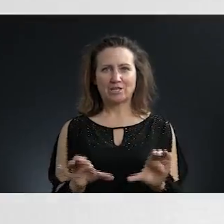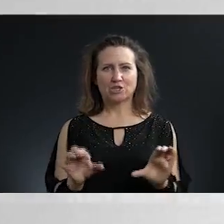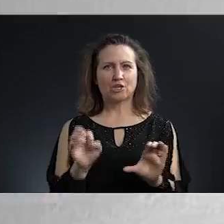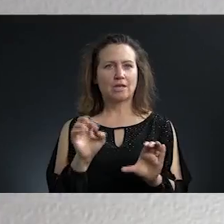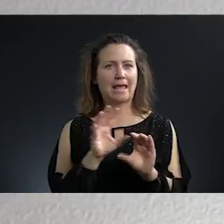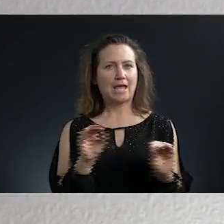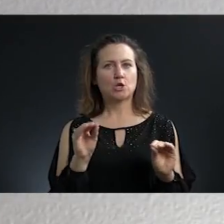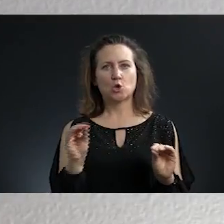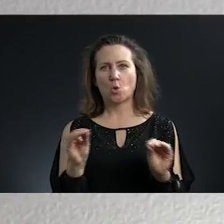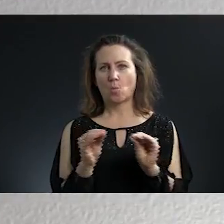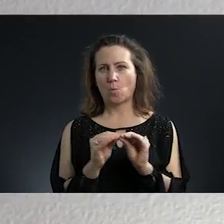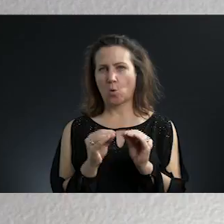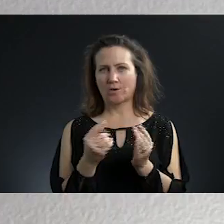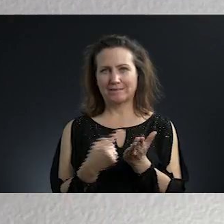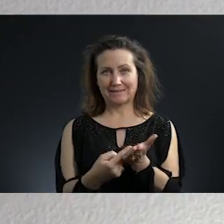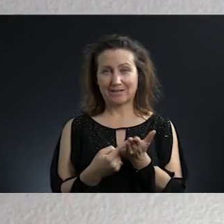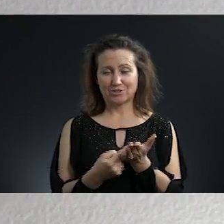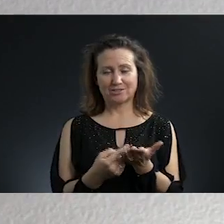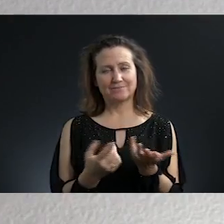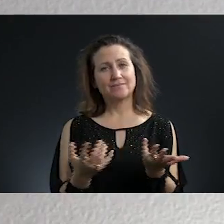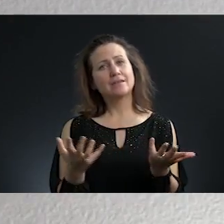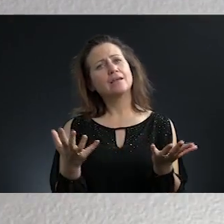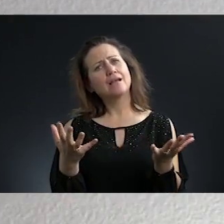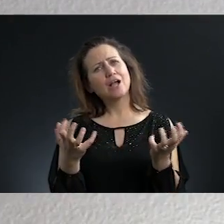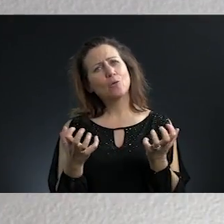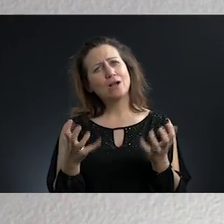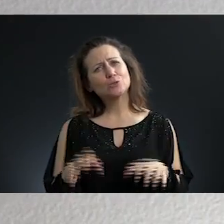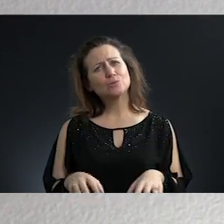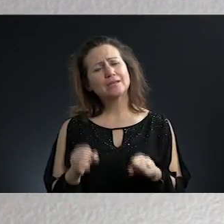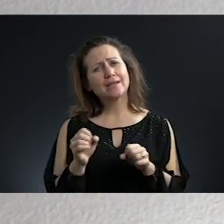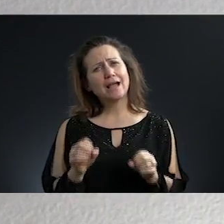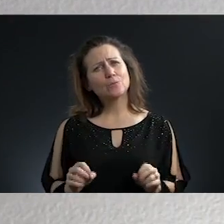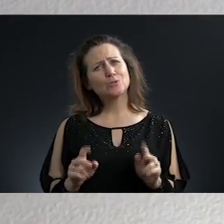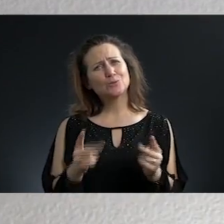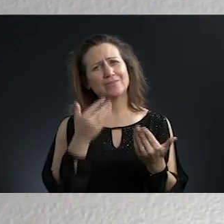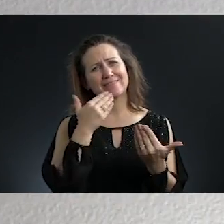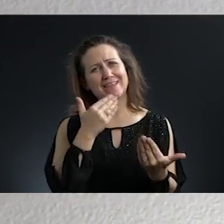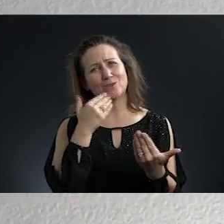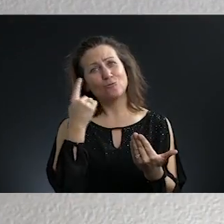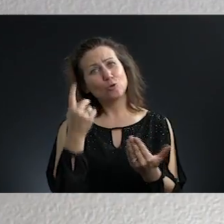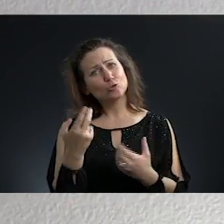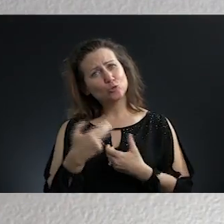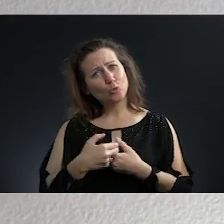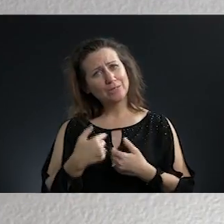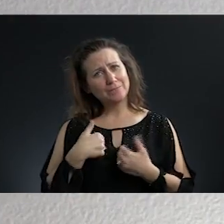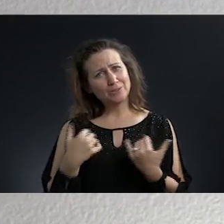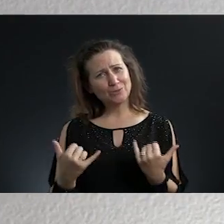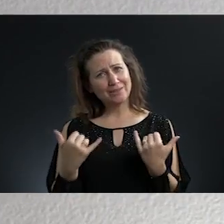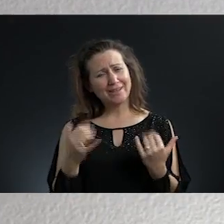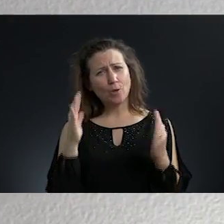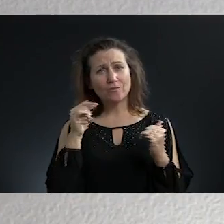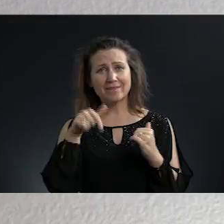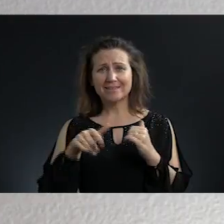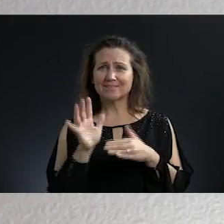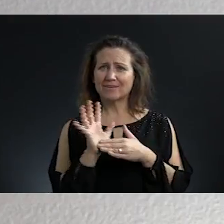I'd like to take this opportunity to thank you for joining me today Hopefully you find these videos informational and